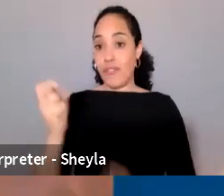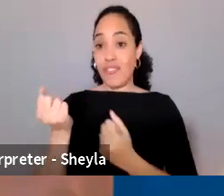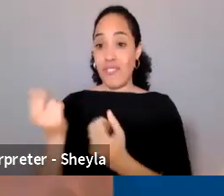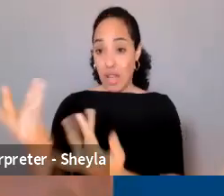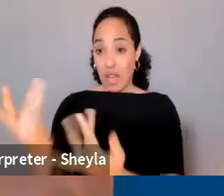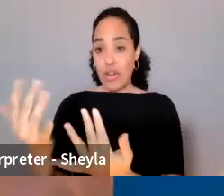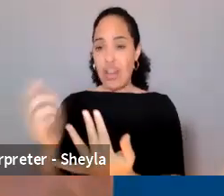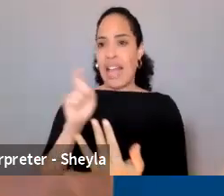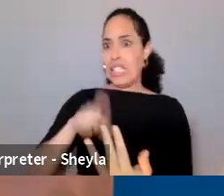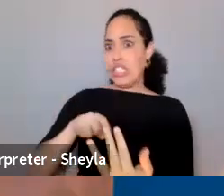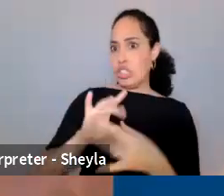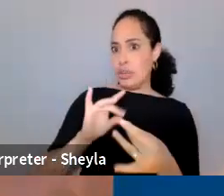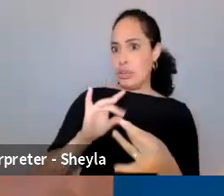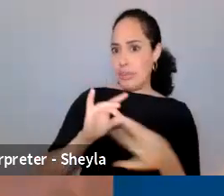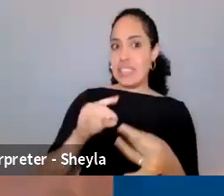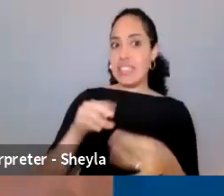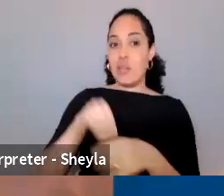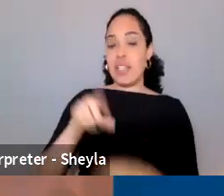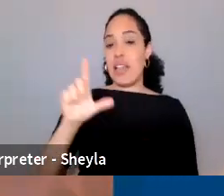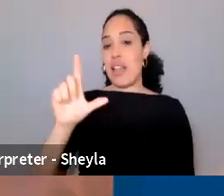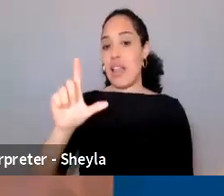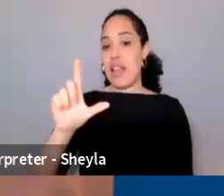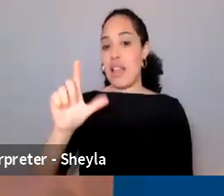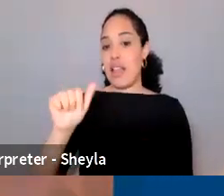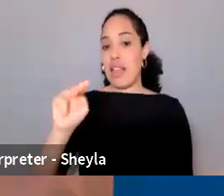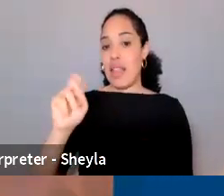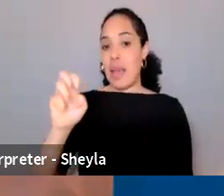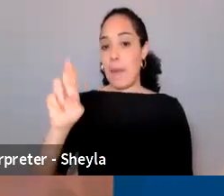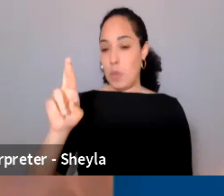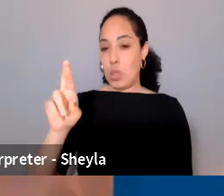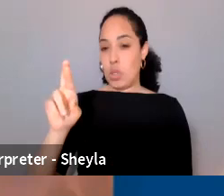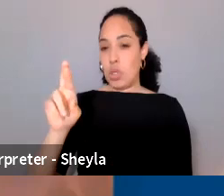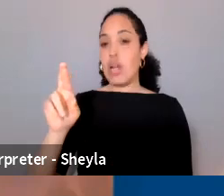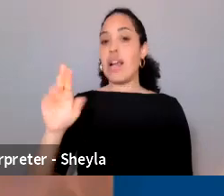burned in Larimer county and was up in the upper started in the upper reaches of the Poudre Canyon